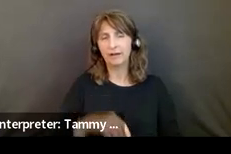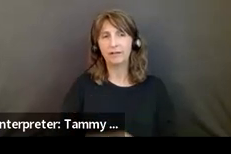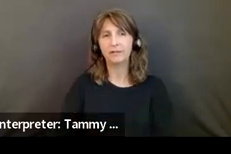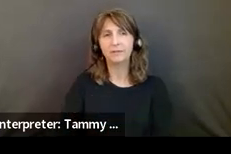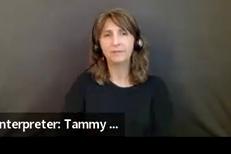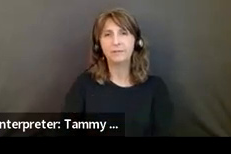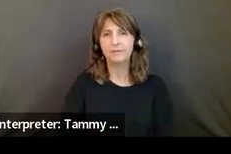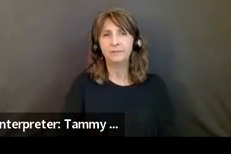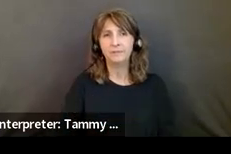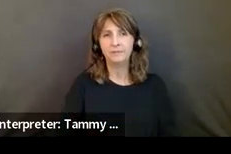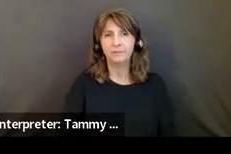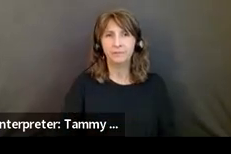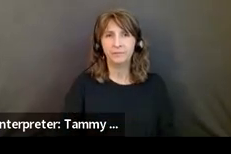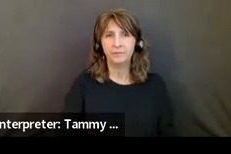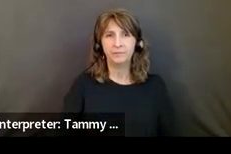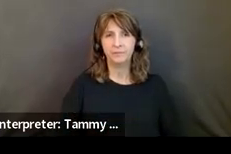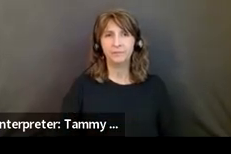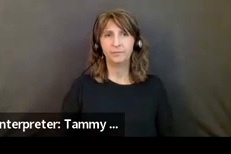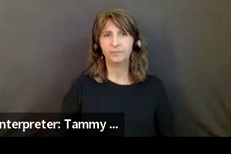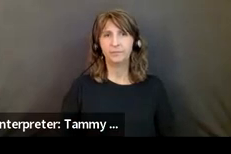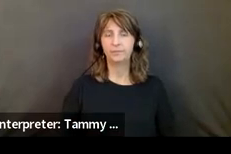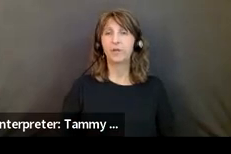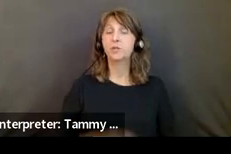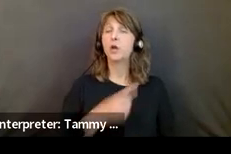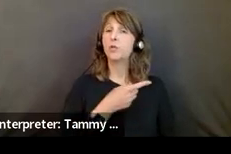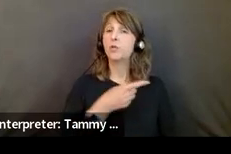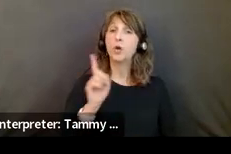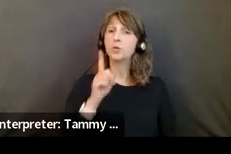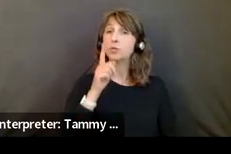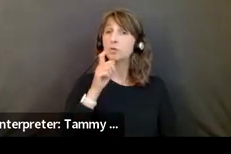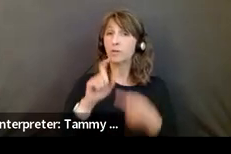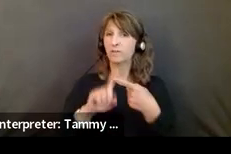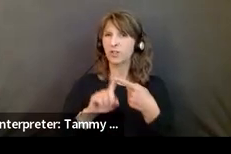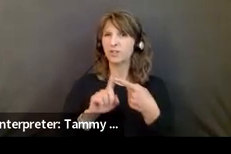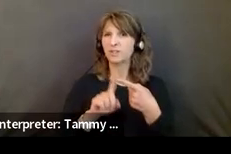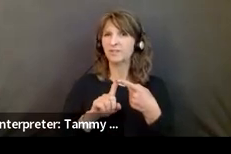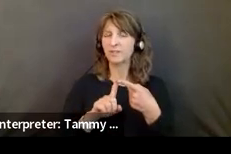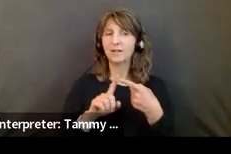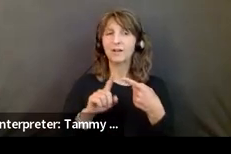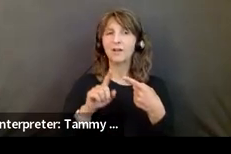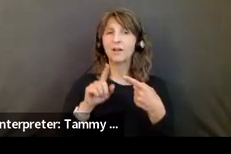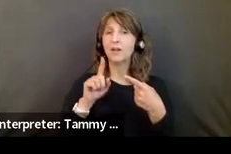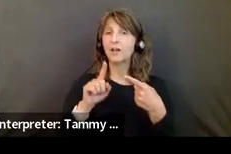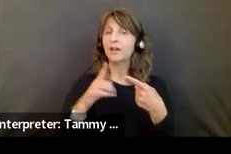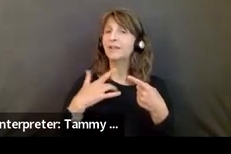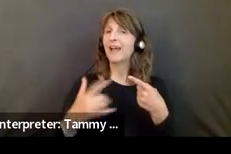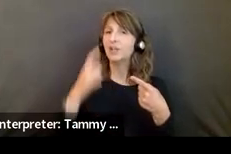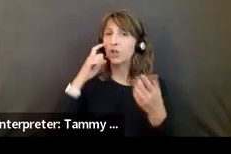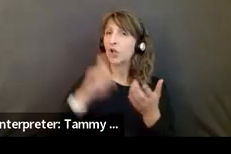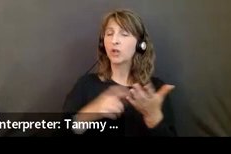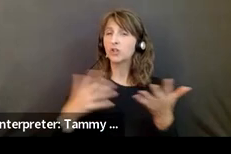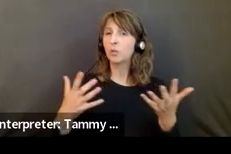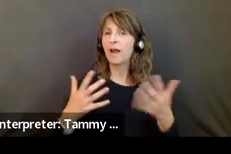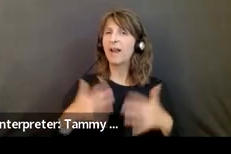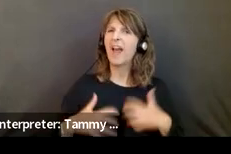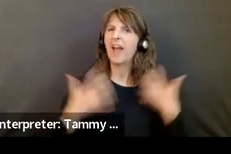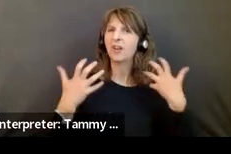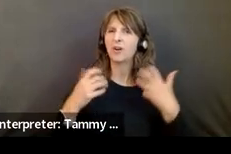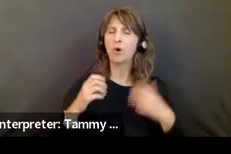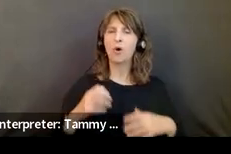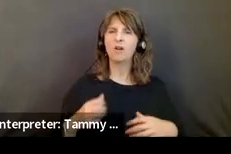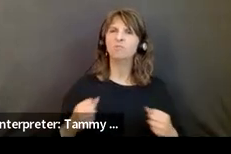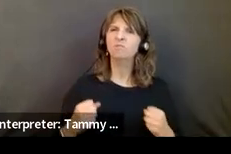So looking at externalizing behaviors, right? You will see display the anger, physical aggression, arguing.